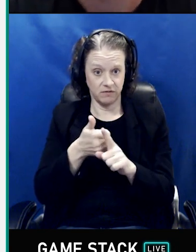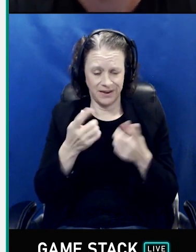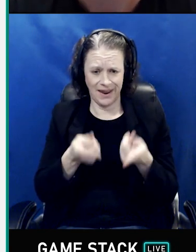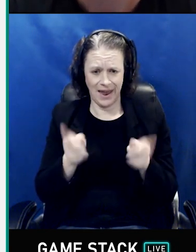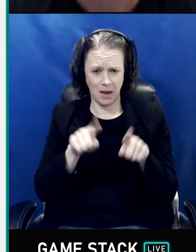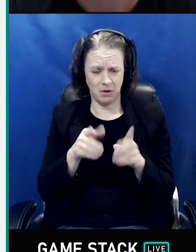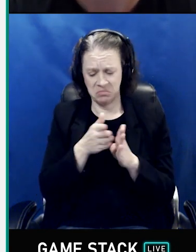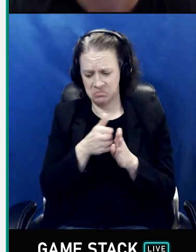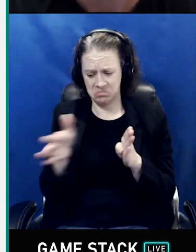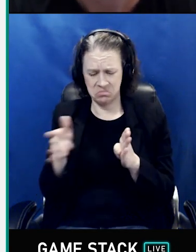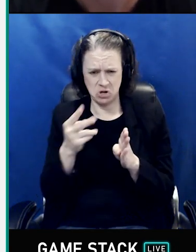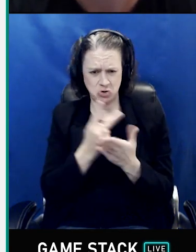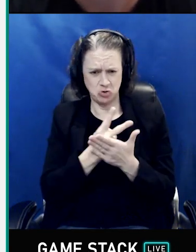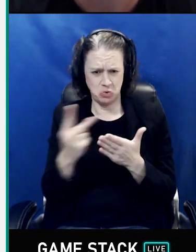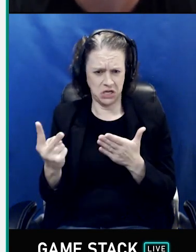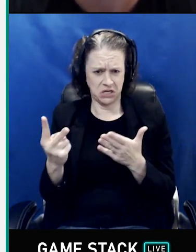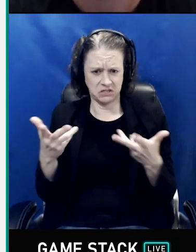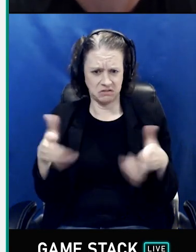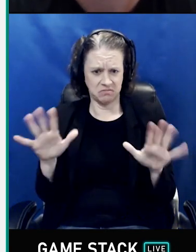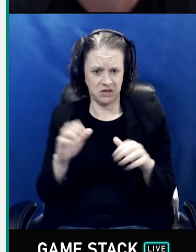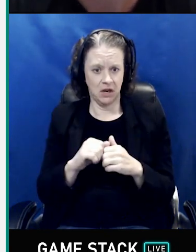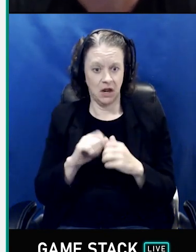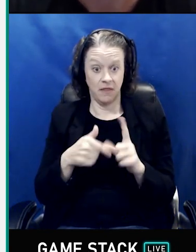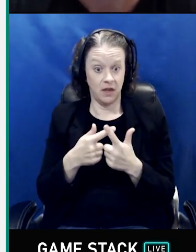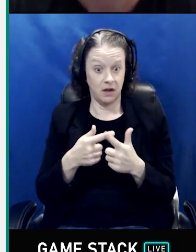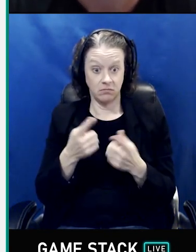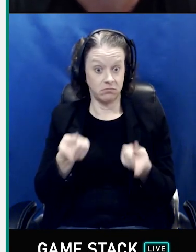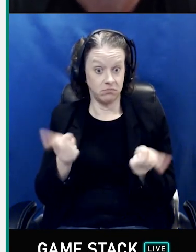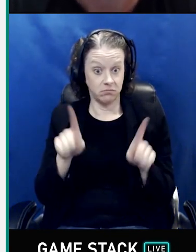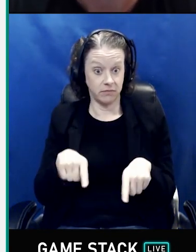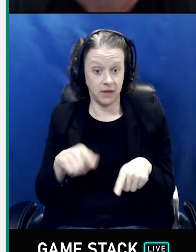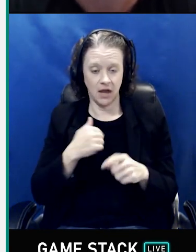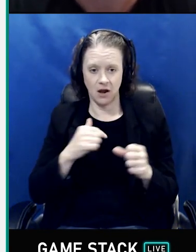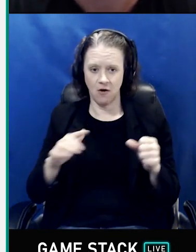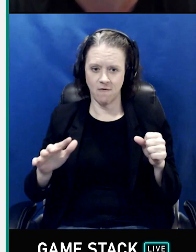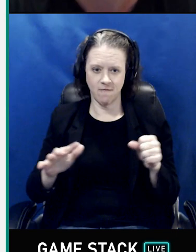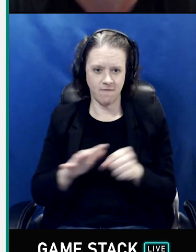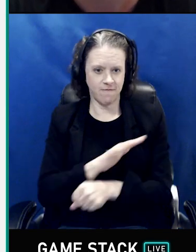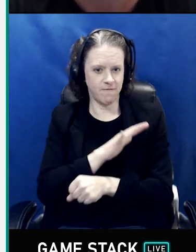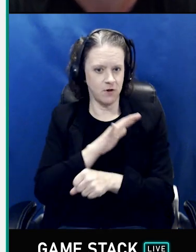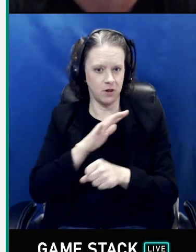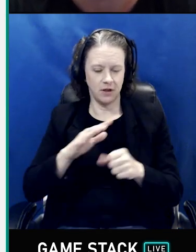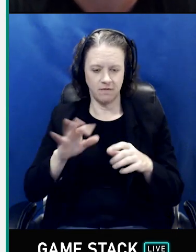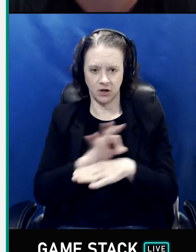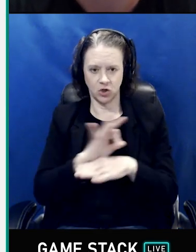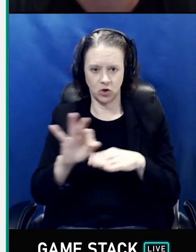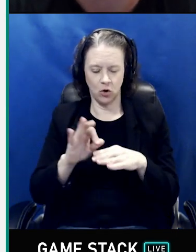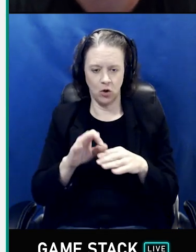and the result was a fully functional mobile port of an Xbox title with almost no work.